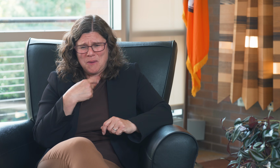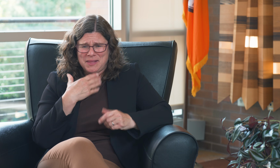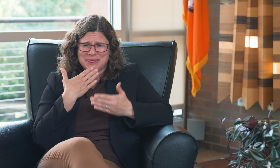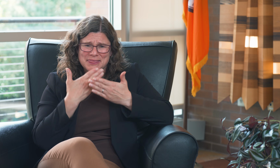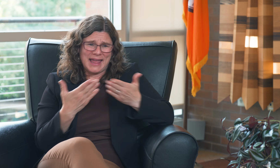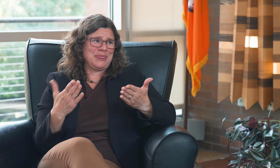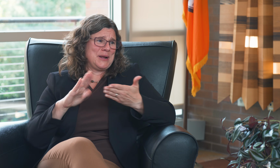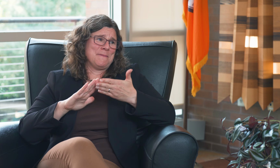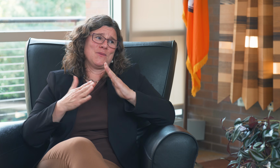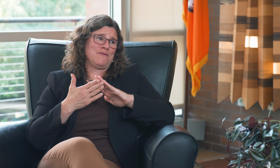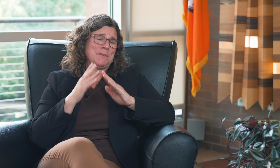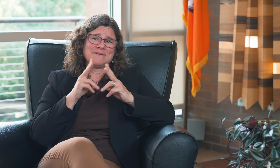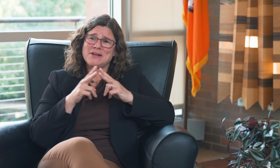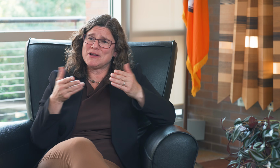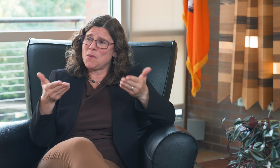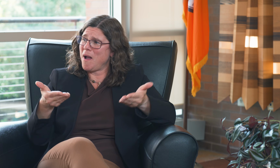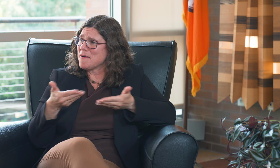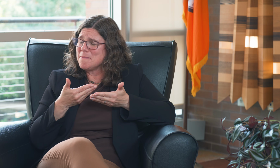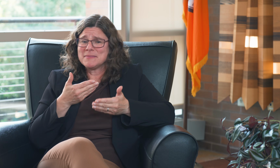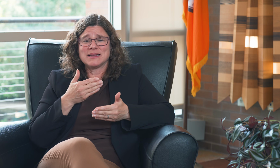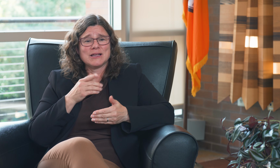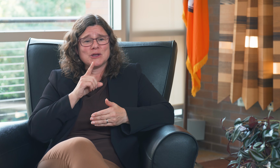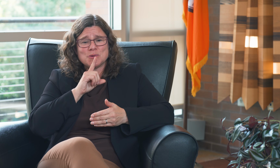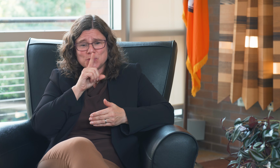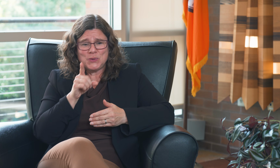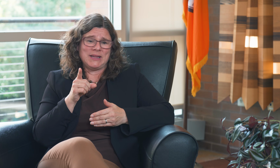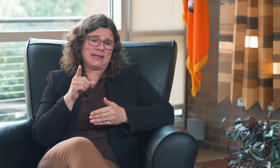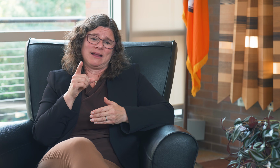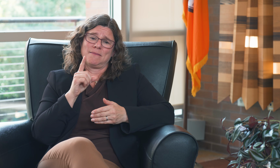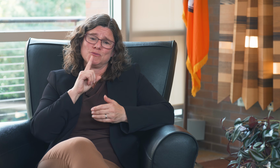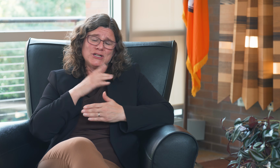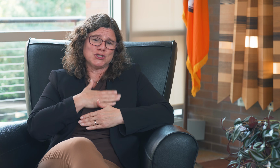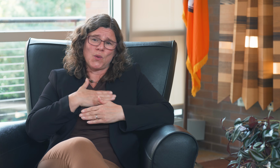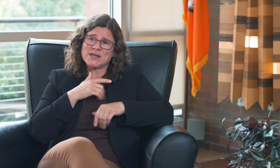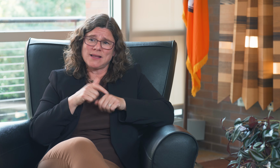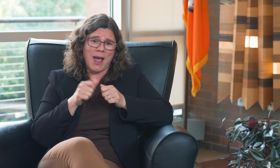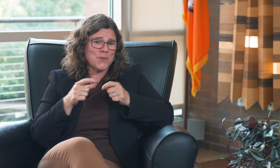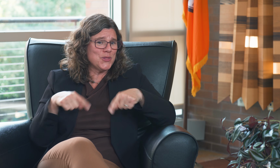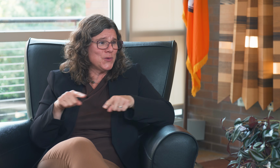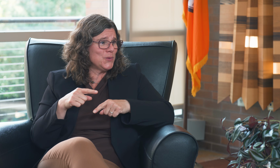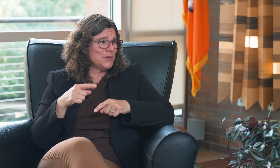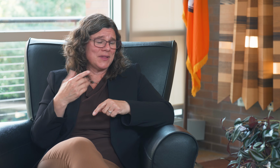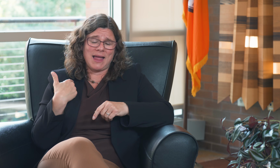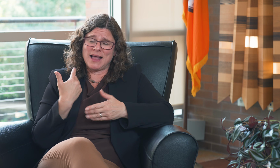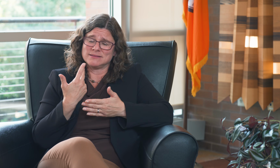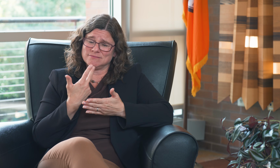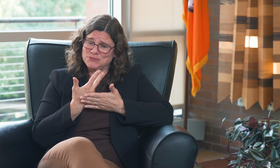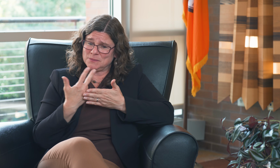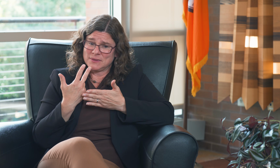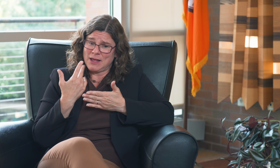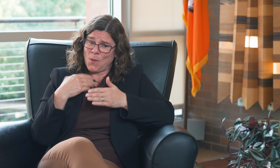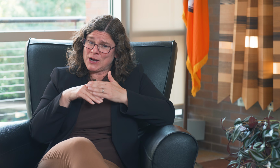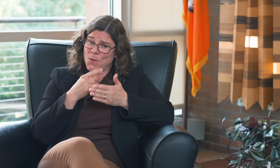Really, I want to thank the community for being so welcoming. I really enjoyed my time with you over the last few weeks.